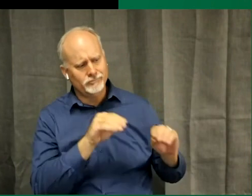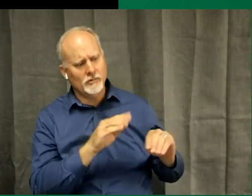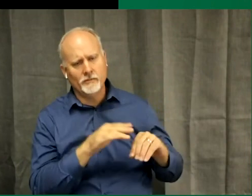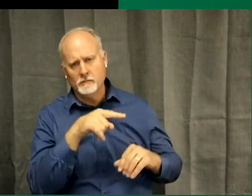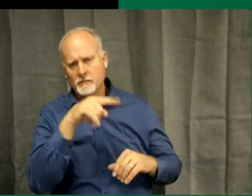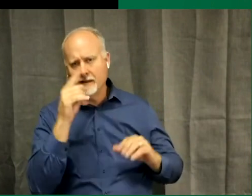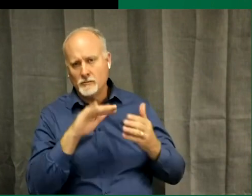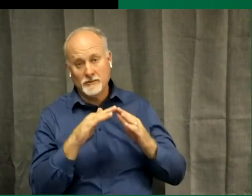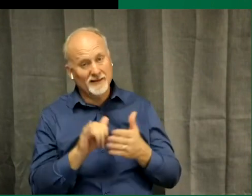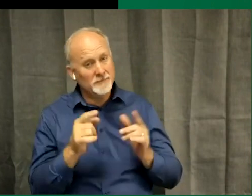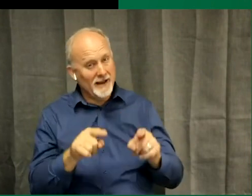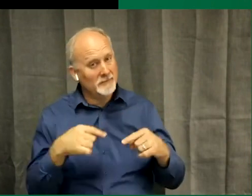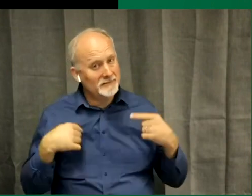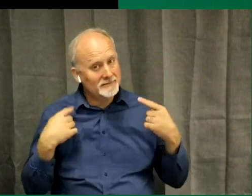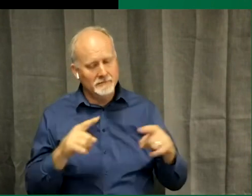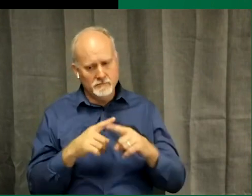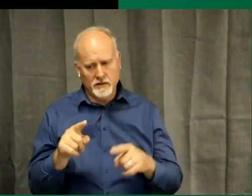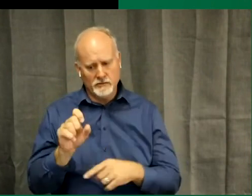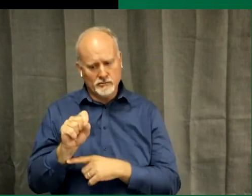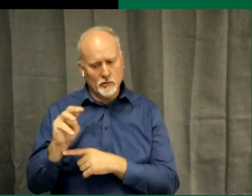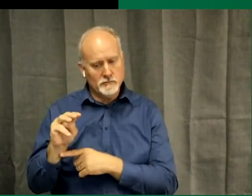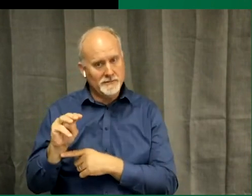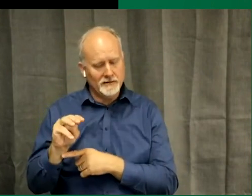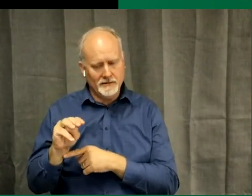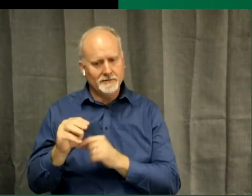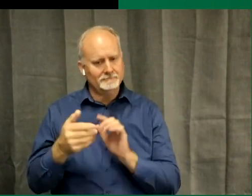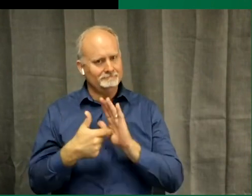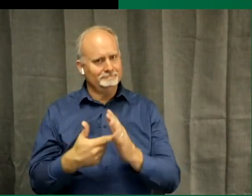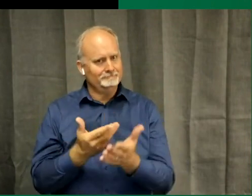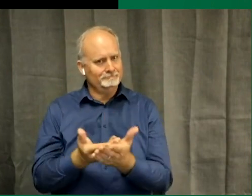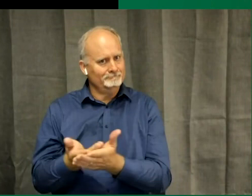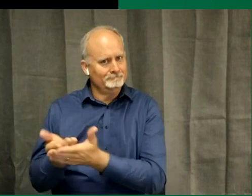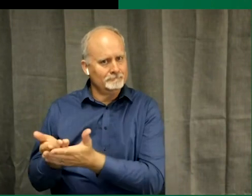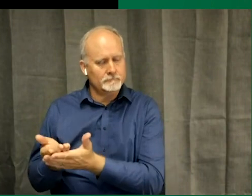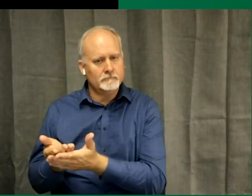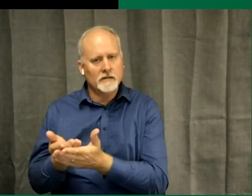for quite a long time but social media has been highlighting it so a lot of students have been uh